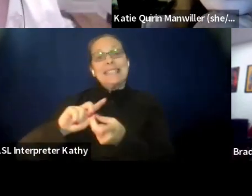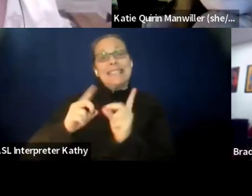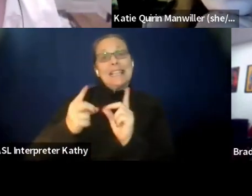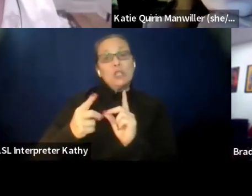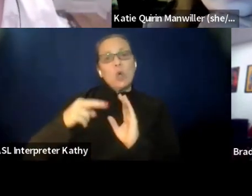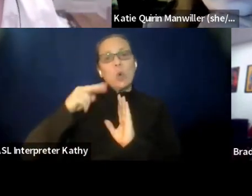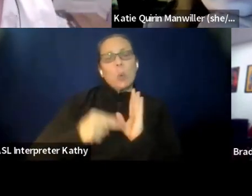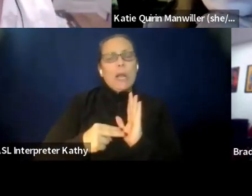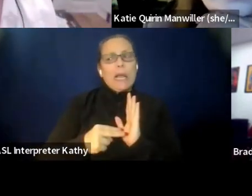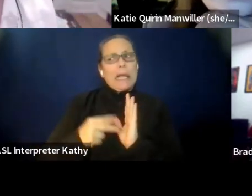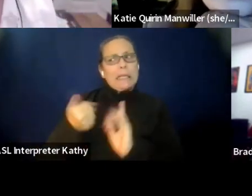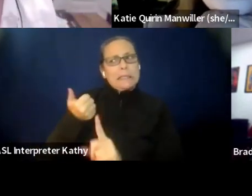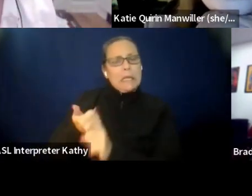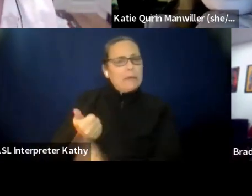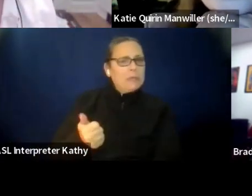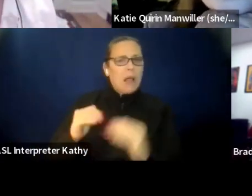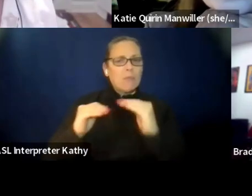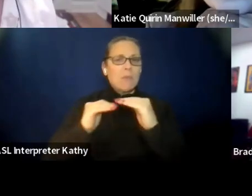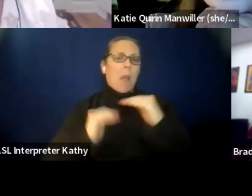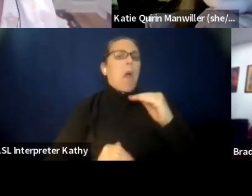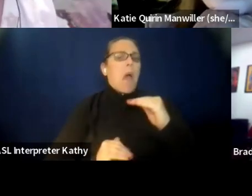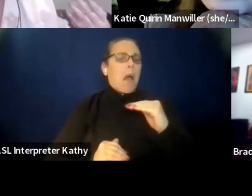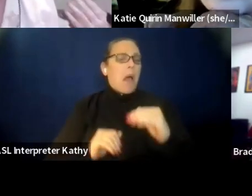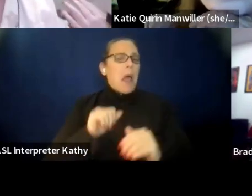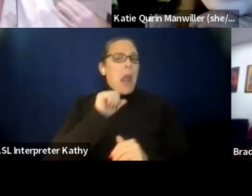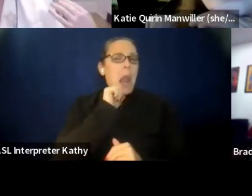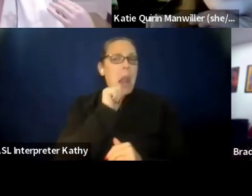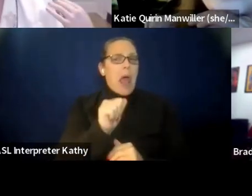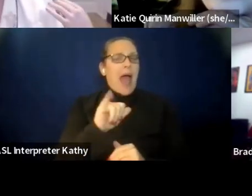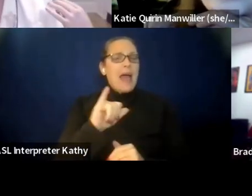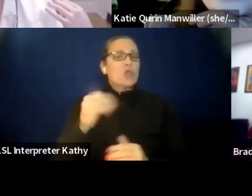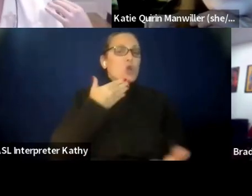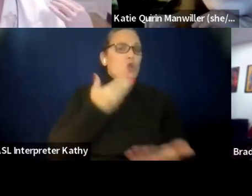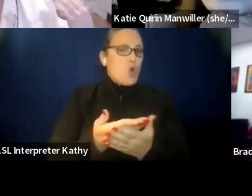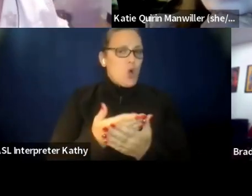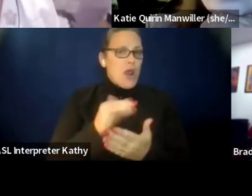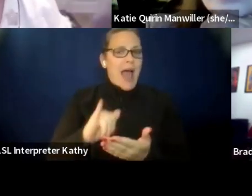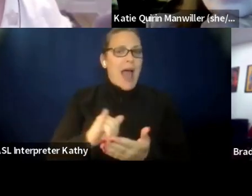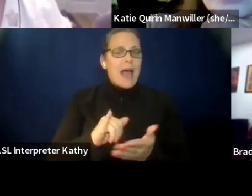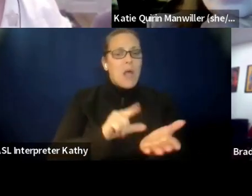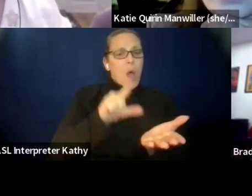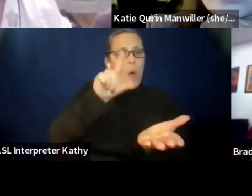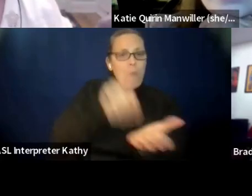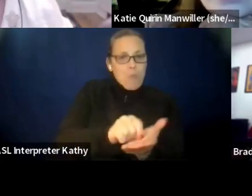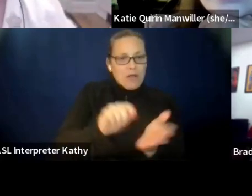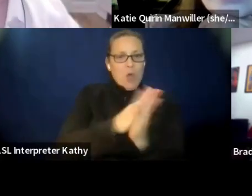requirements in class and teach that digital reading is inherently inferior